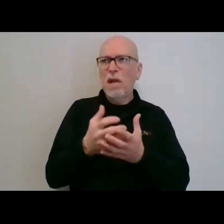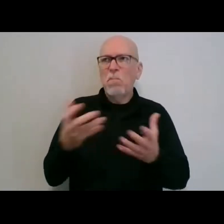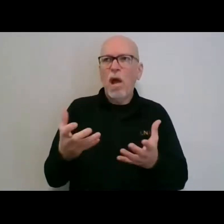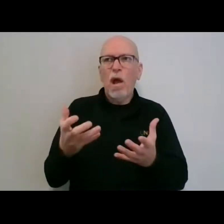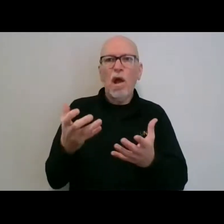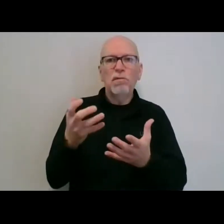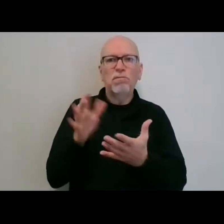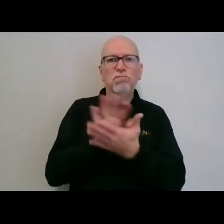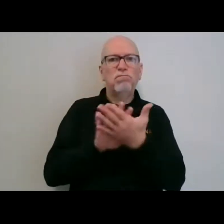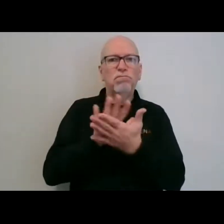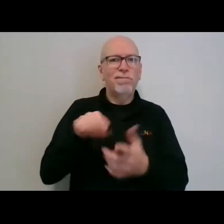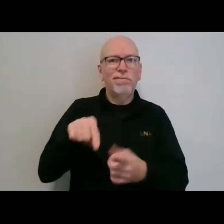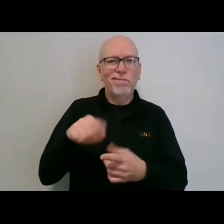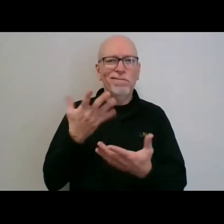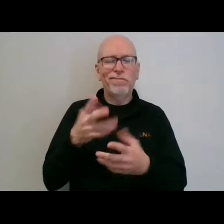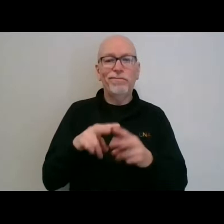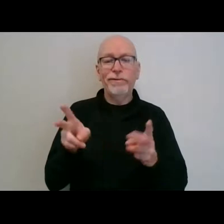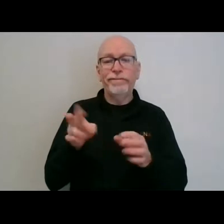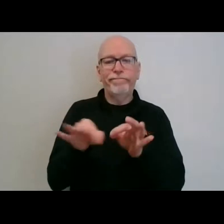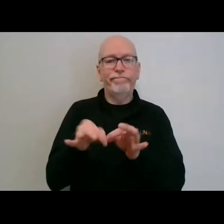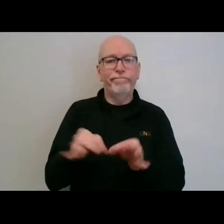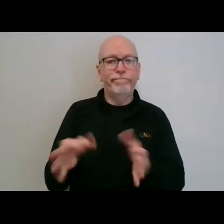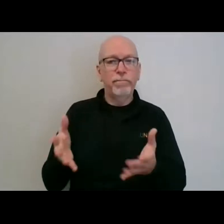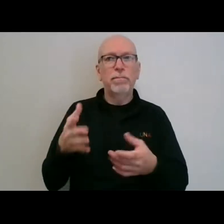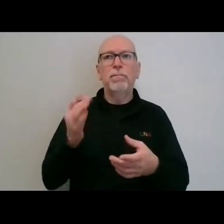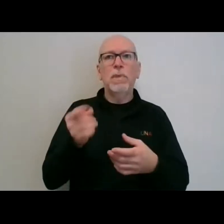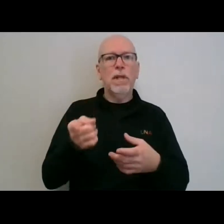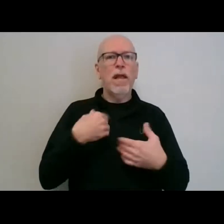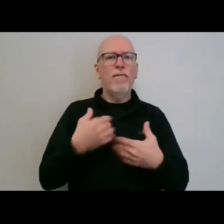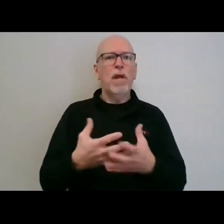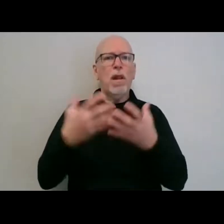And there's a lot of work that's been done to train machines